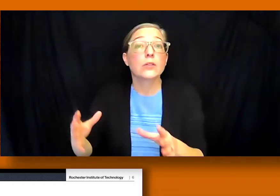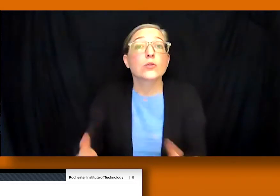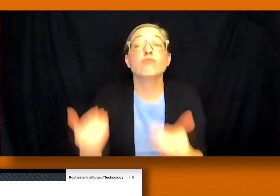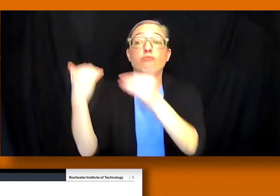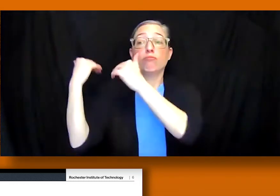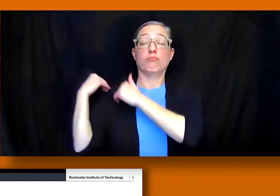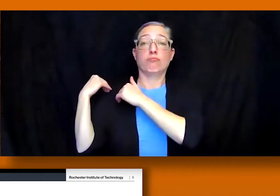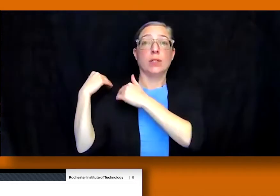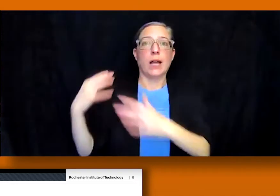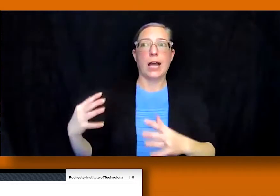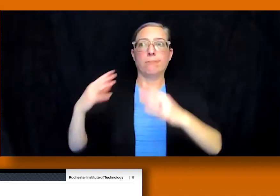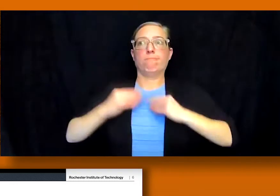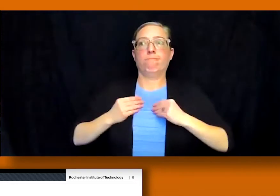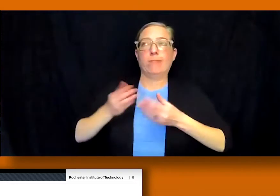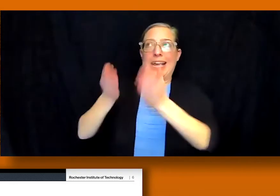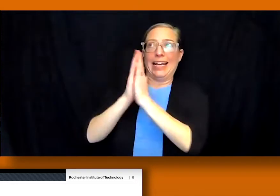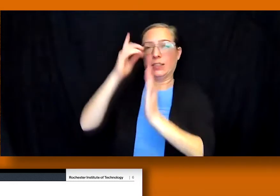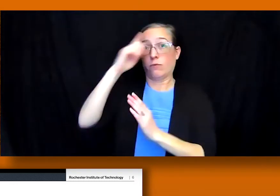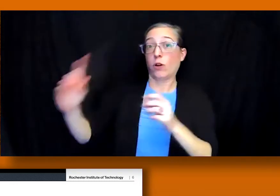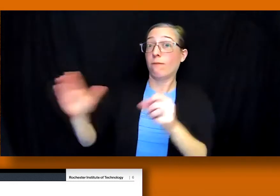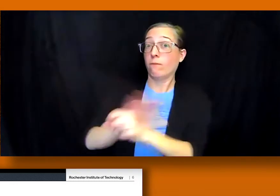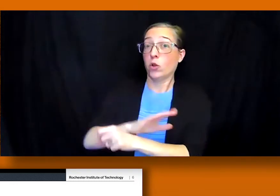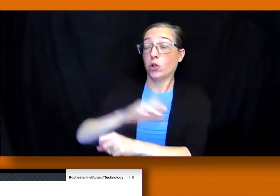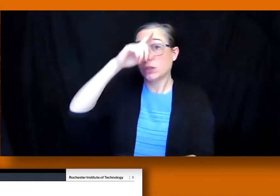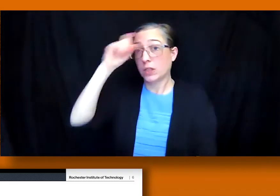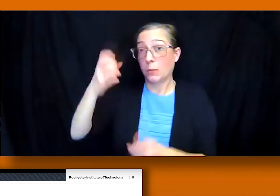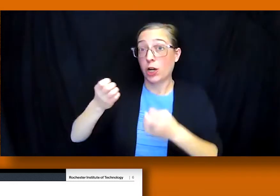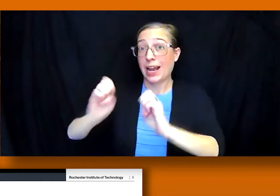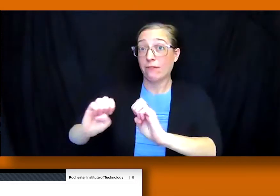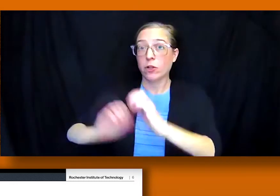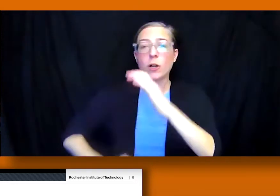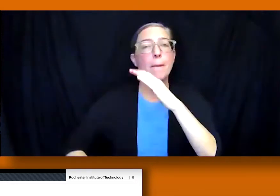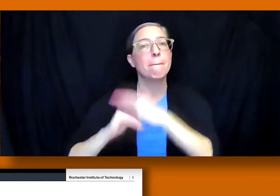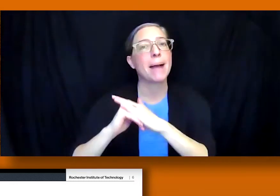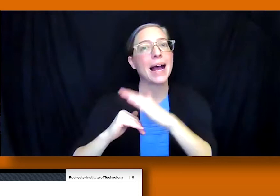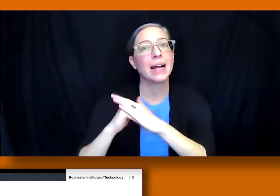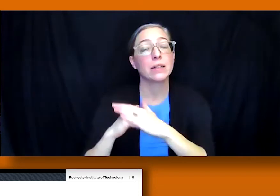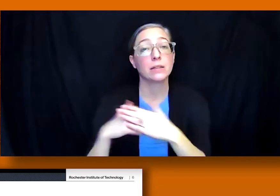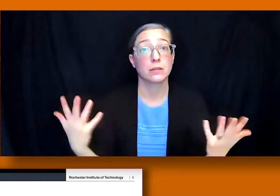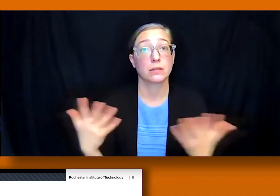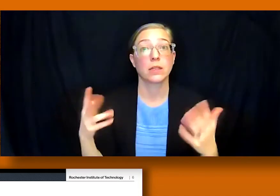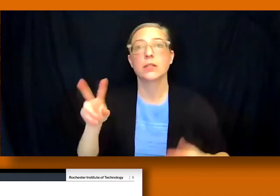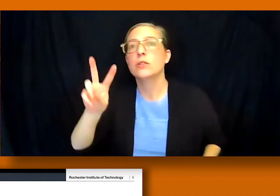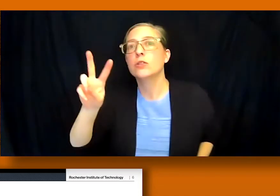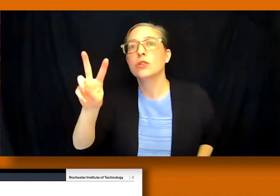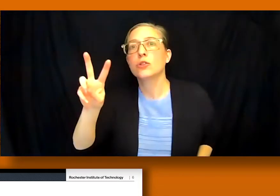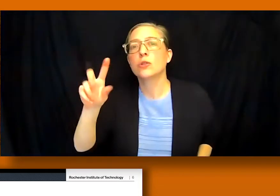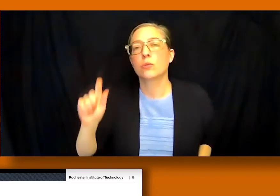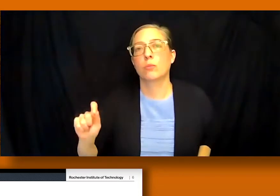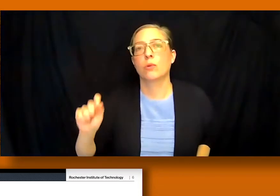that does max out at 2.7 months. Um, but that means no vacation